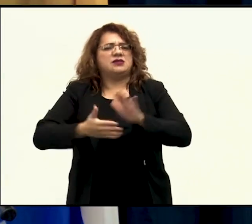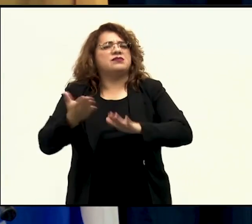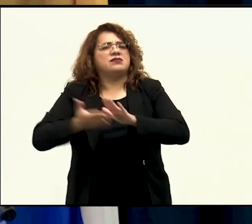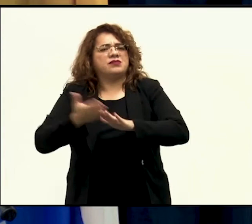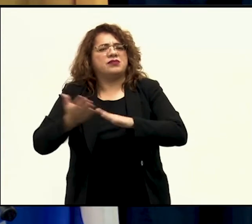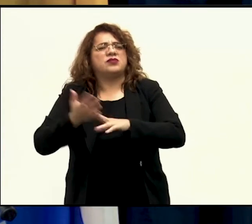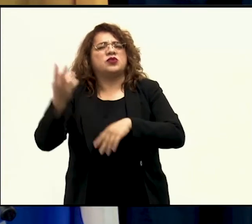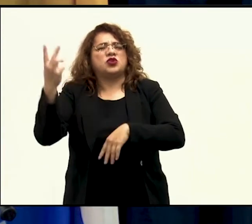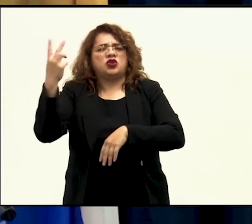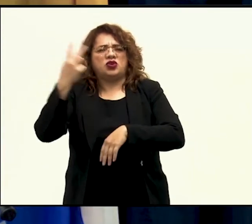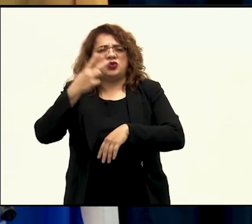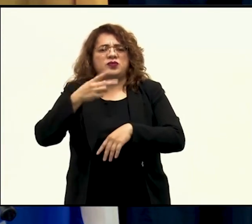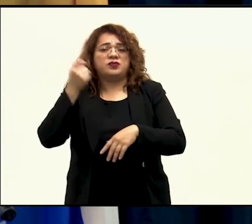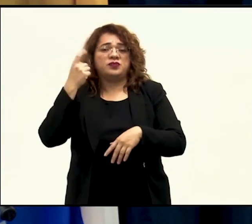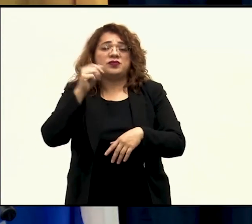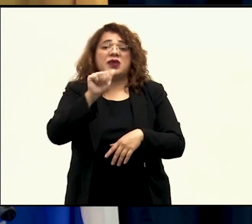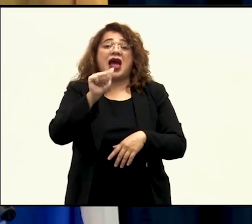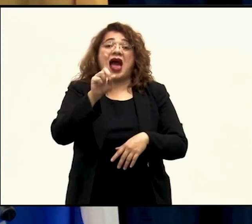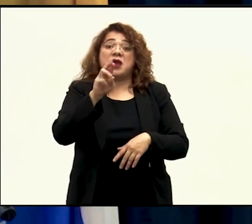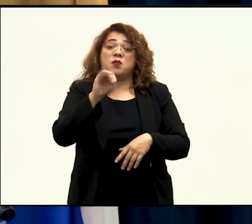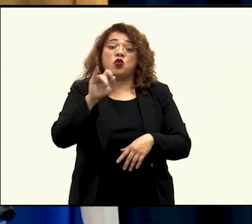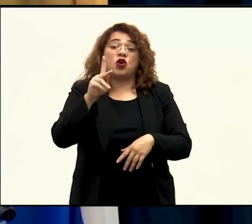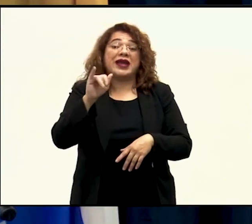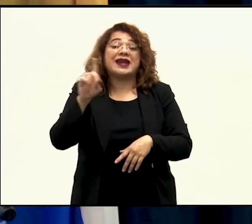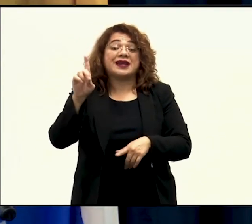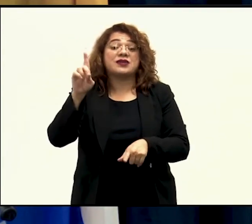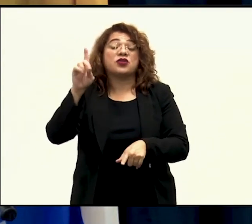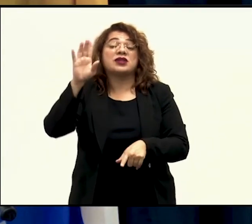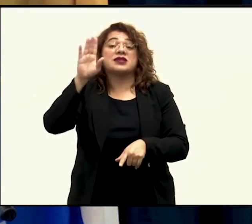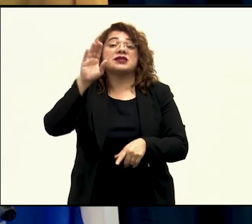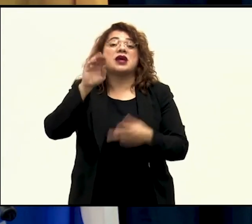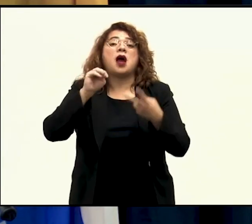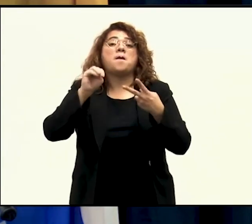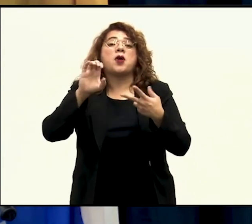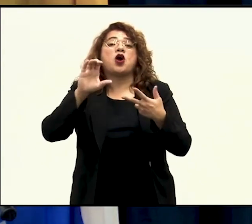Each one at three city parks; Admiral Kidd is Mondays and Thursdays, MacArthur is Tuesdays